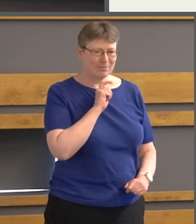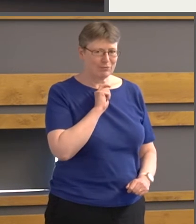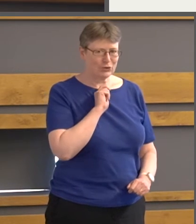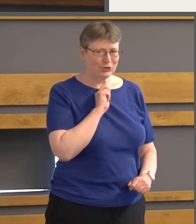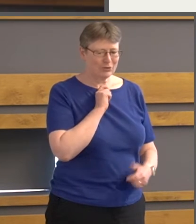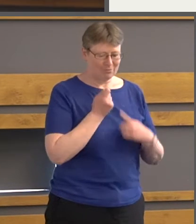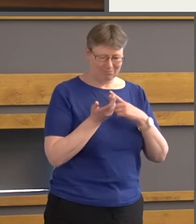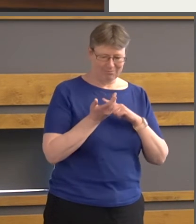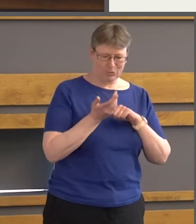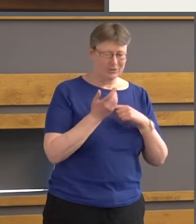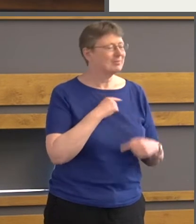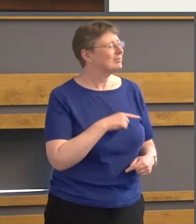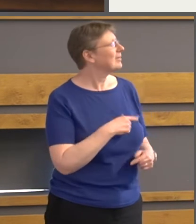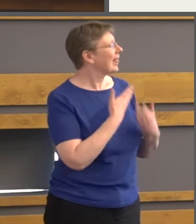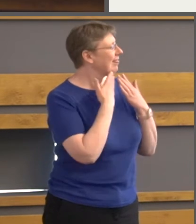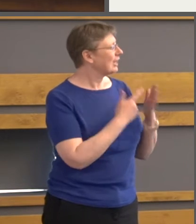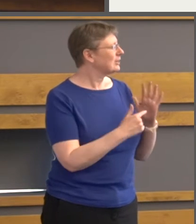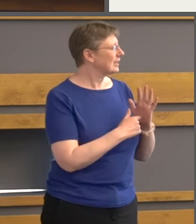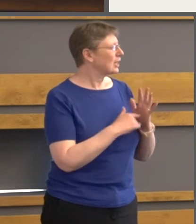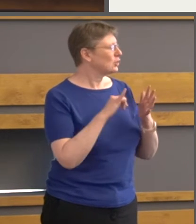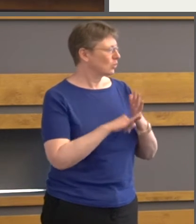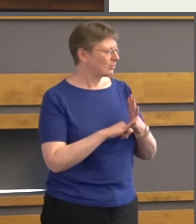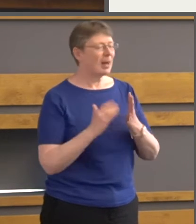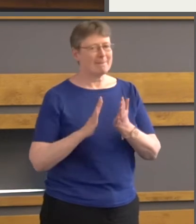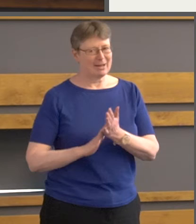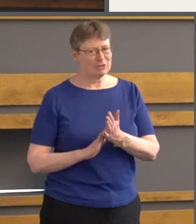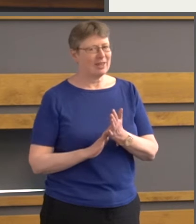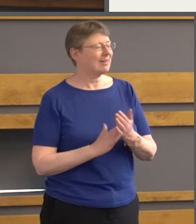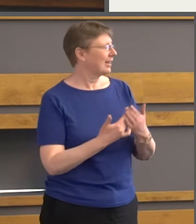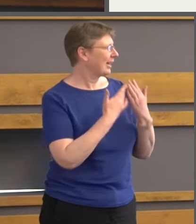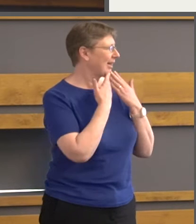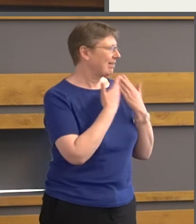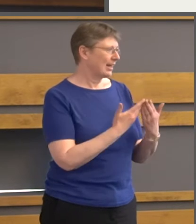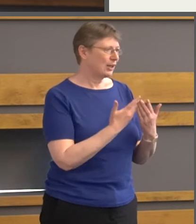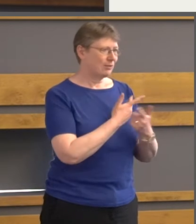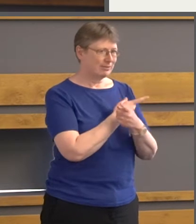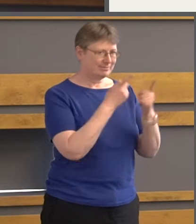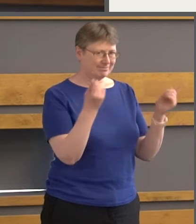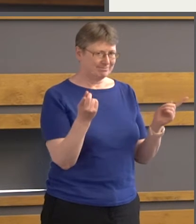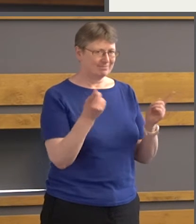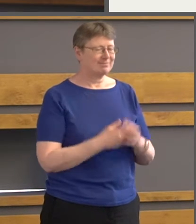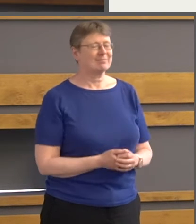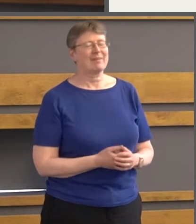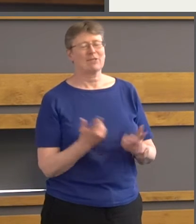Thank you, Tiffany and Swapnaa and Meredith. And thank you ladies and gentlemen for coming.